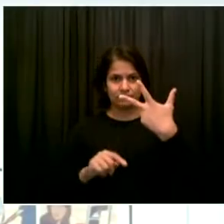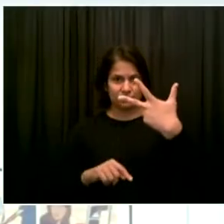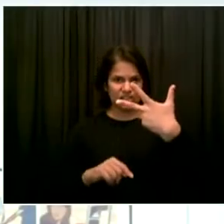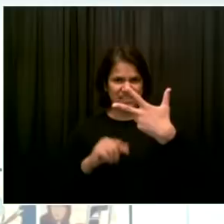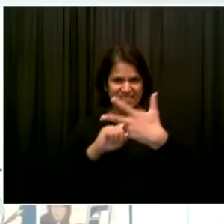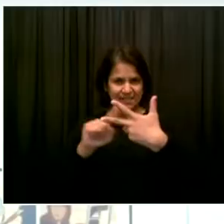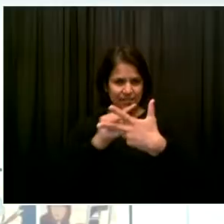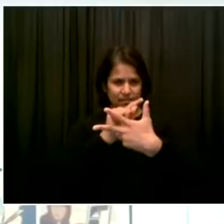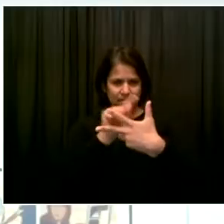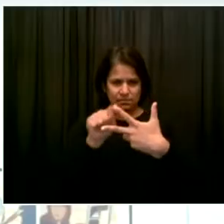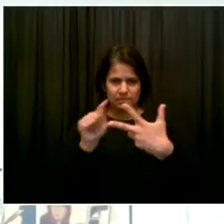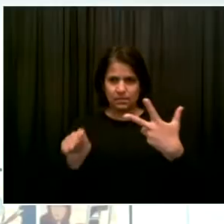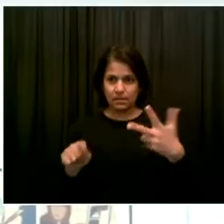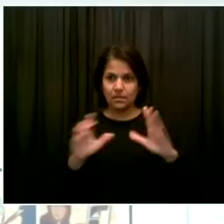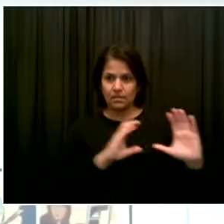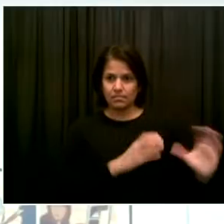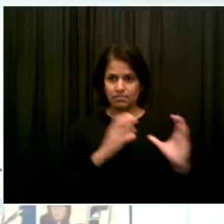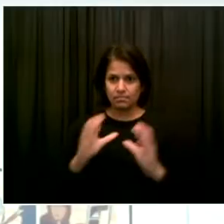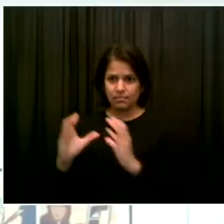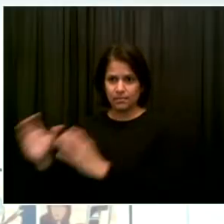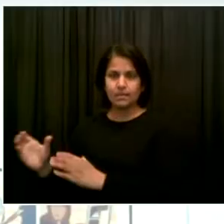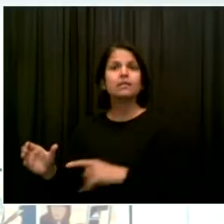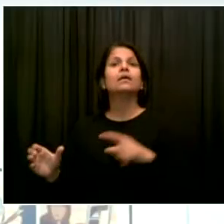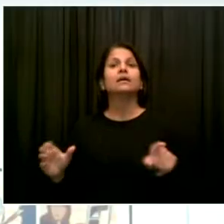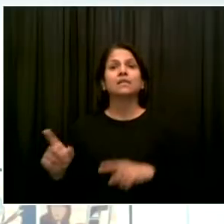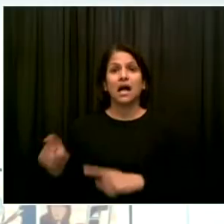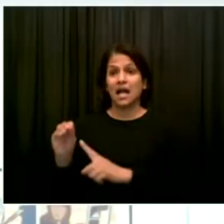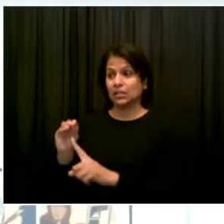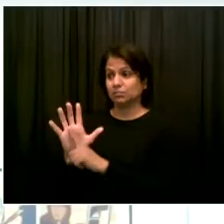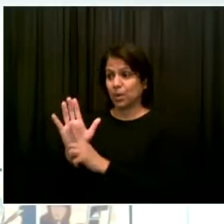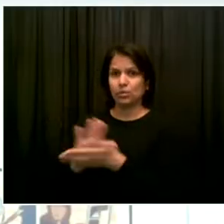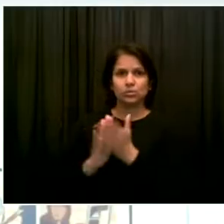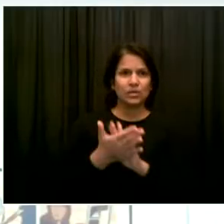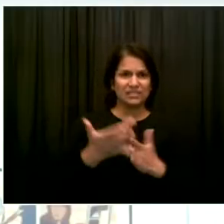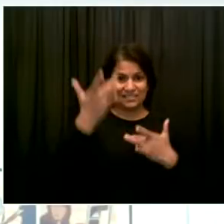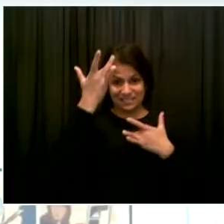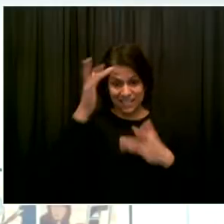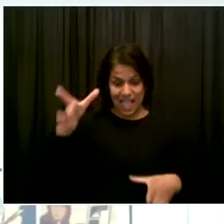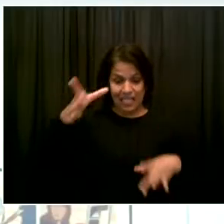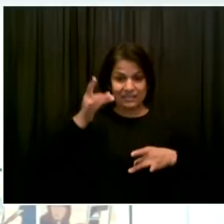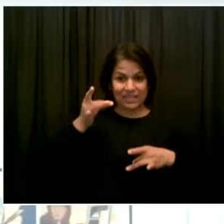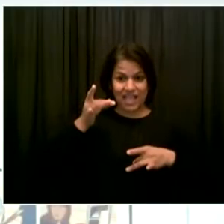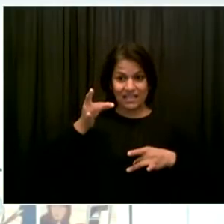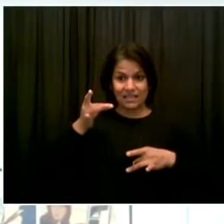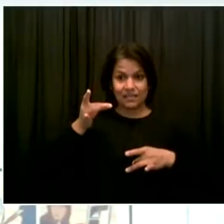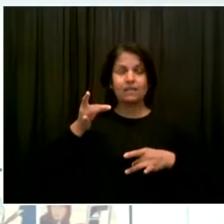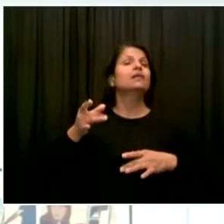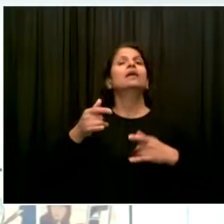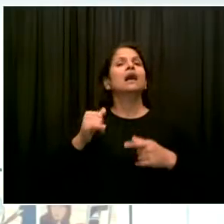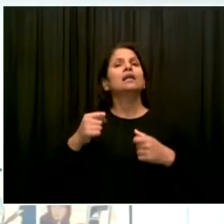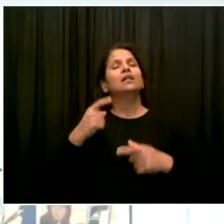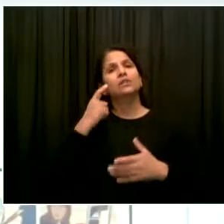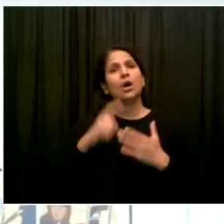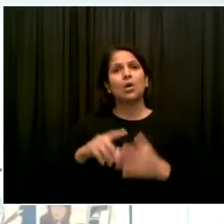INFECTION AND DISEASE AND WHEN IT COMES TO EXPOSURE TURNING INTO INFECTION